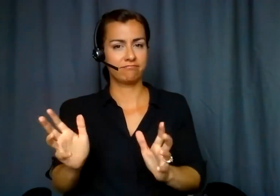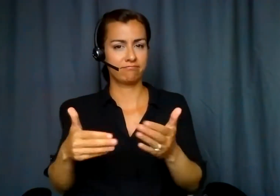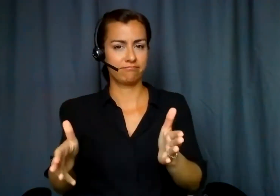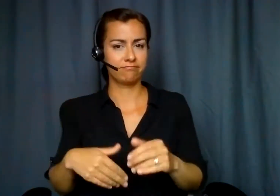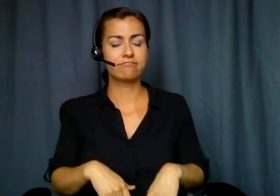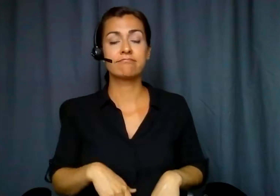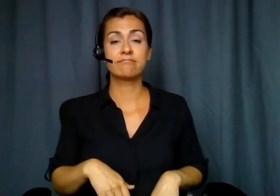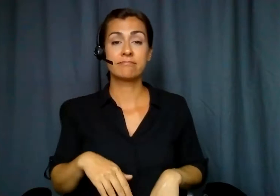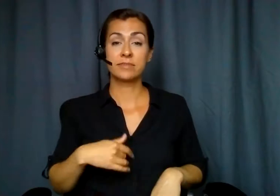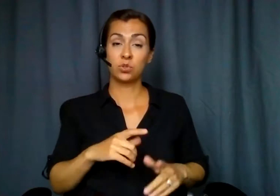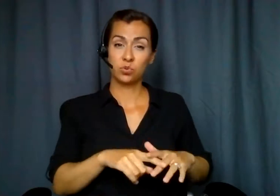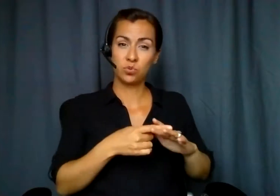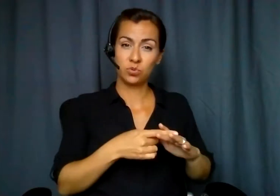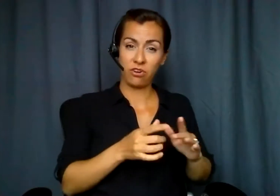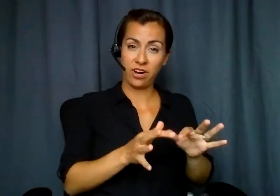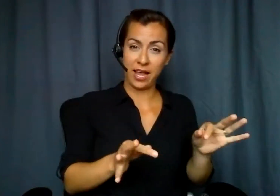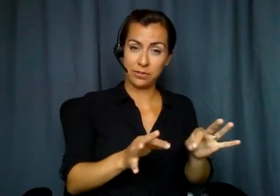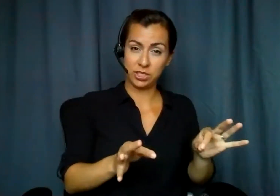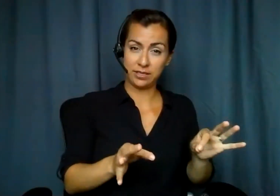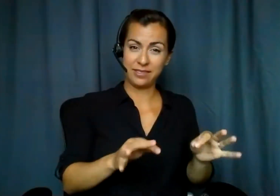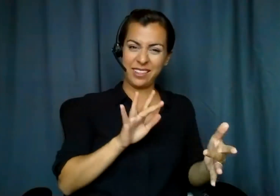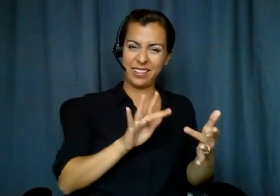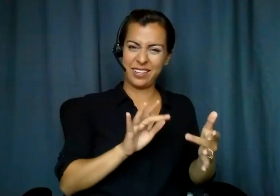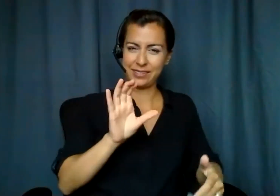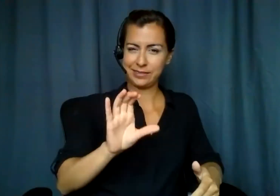voting access. It's specific to voting to ensure that